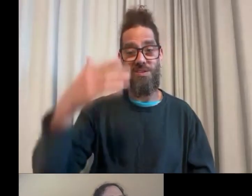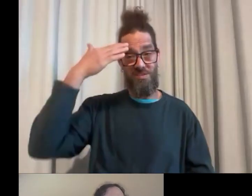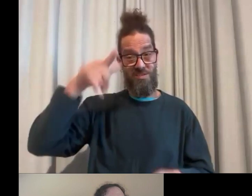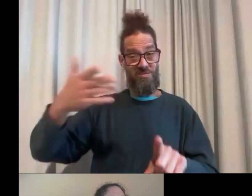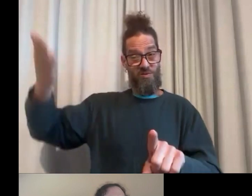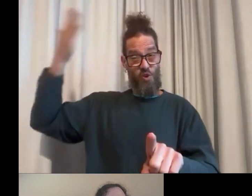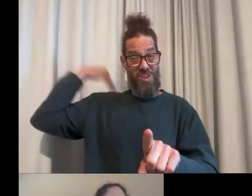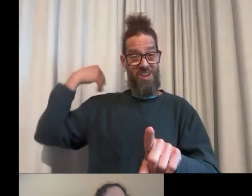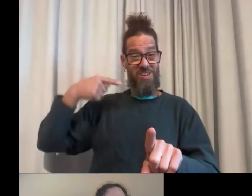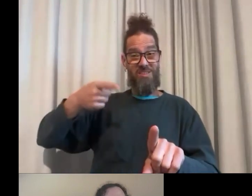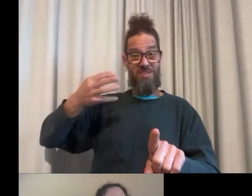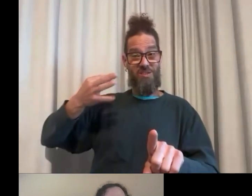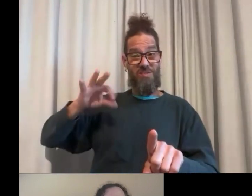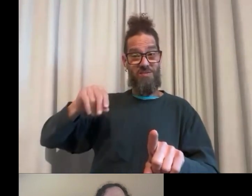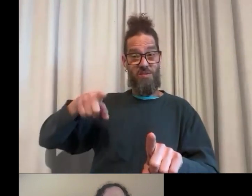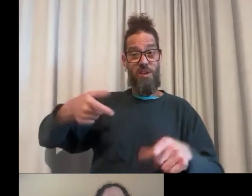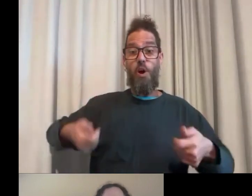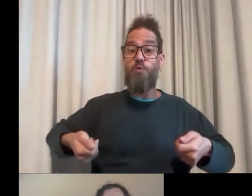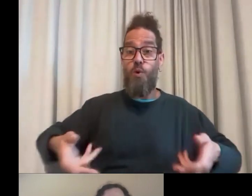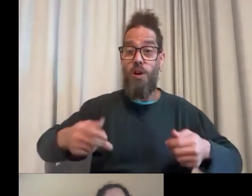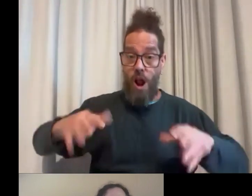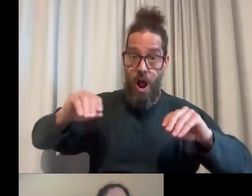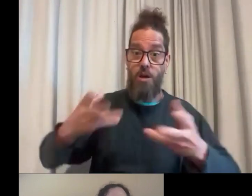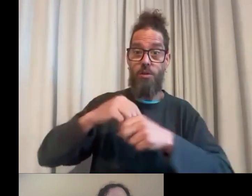invented the electric wheelchair right here in Ottawa.